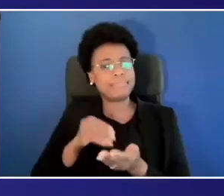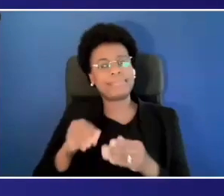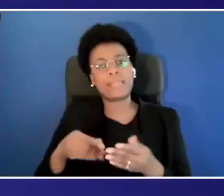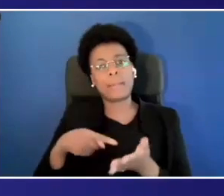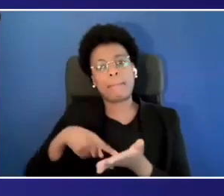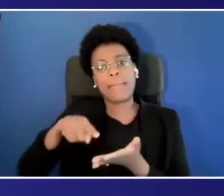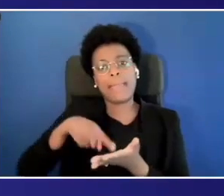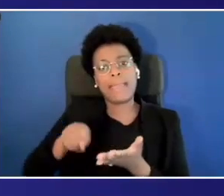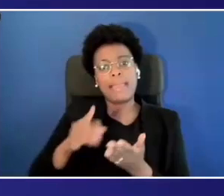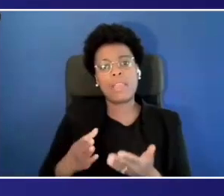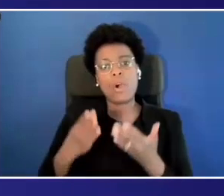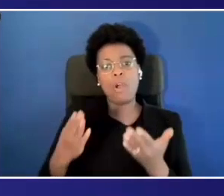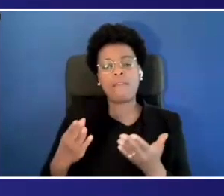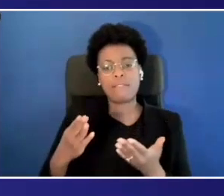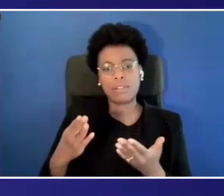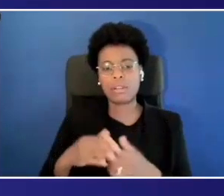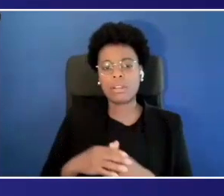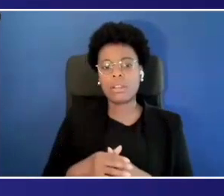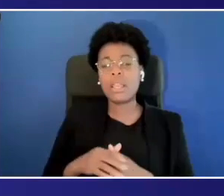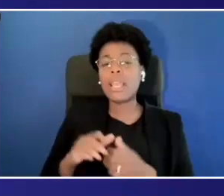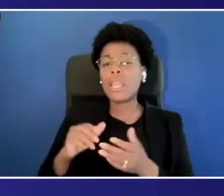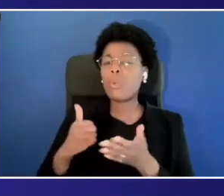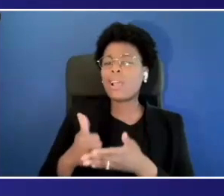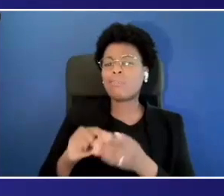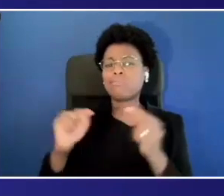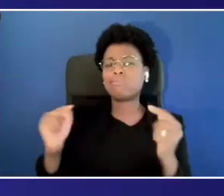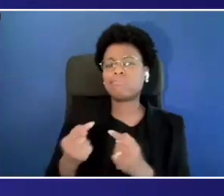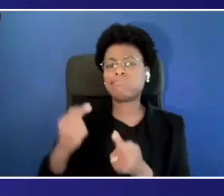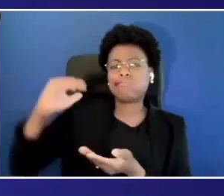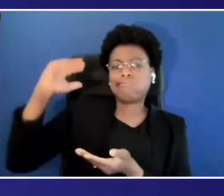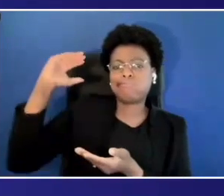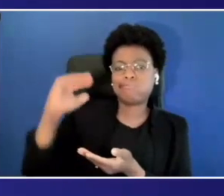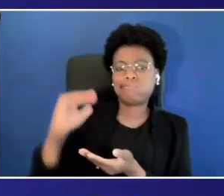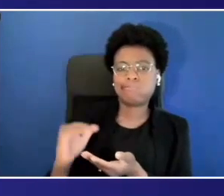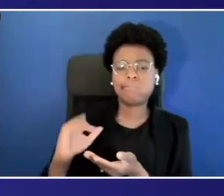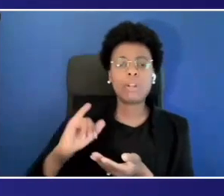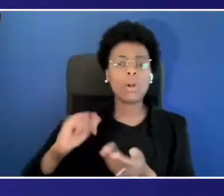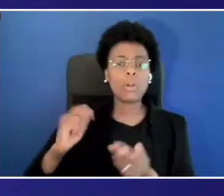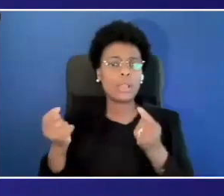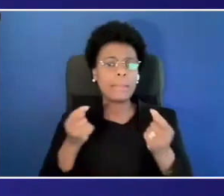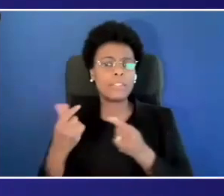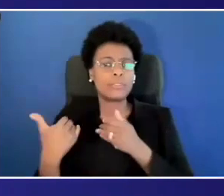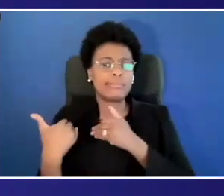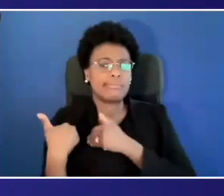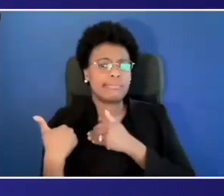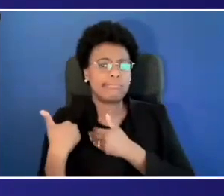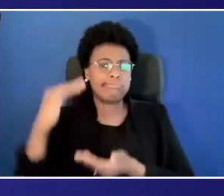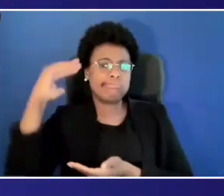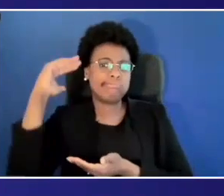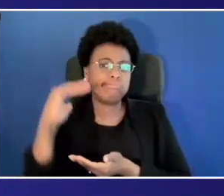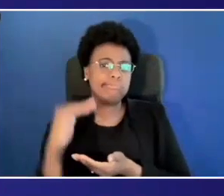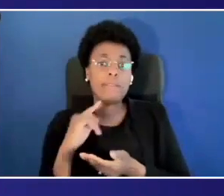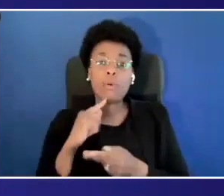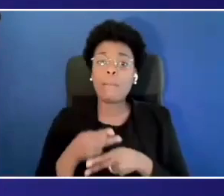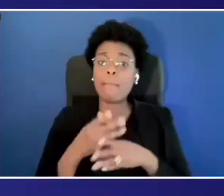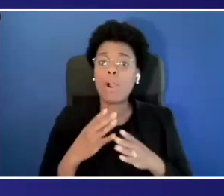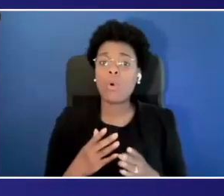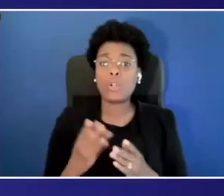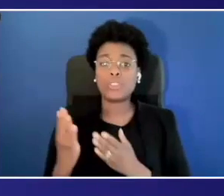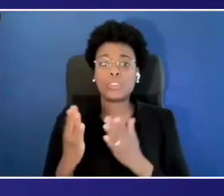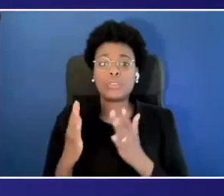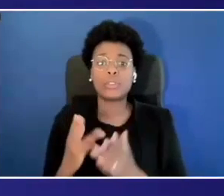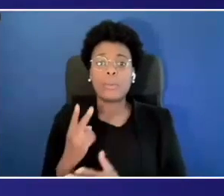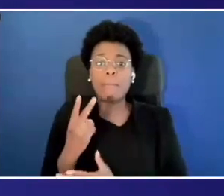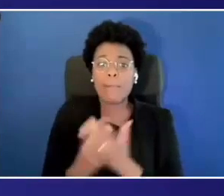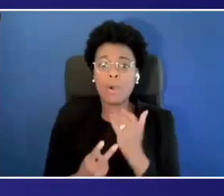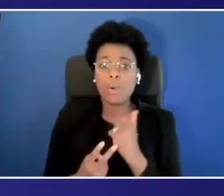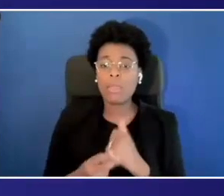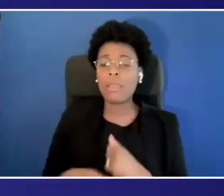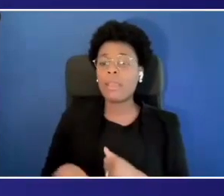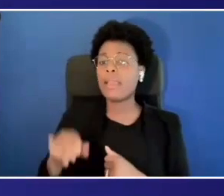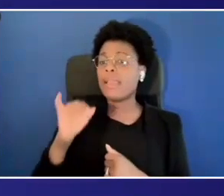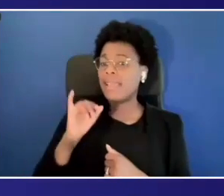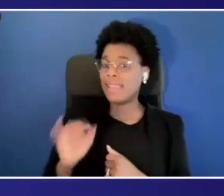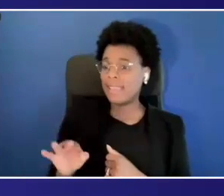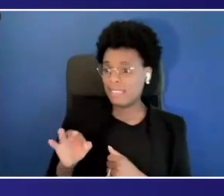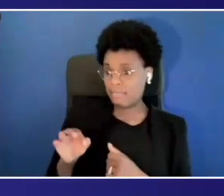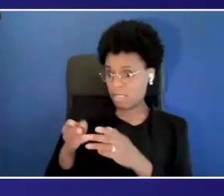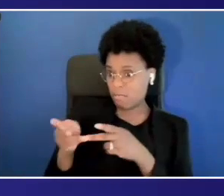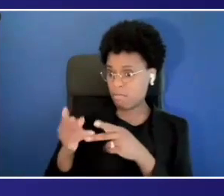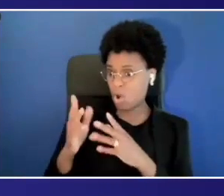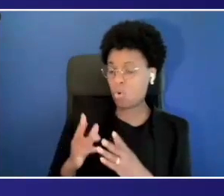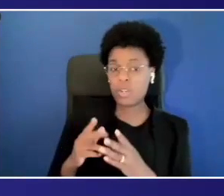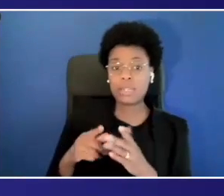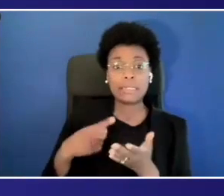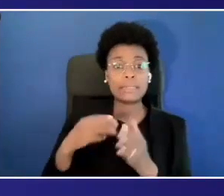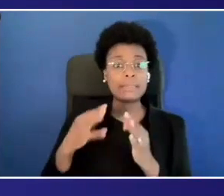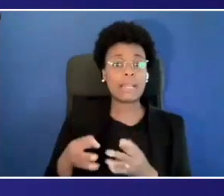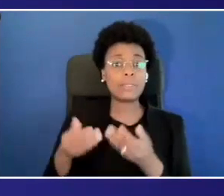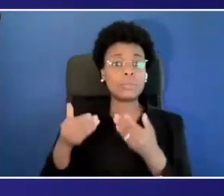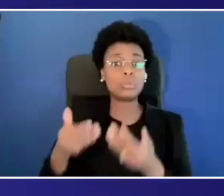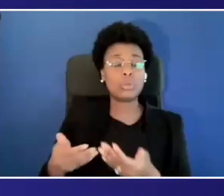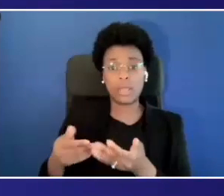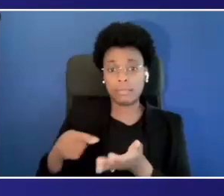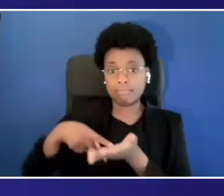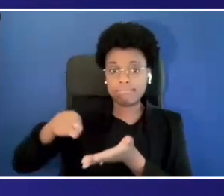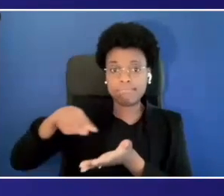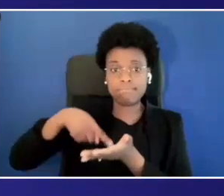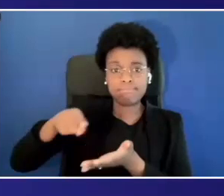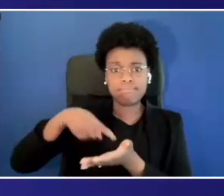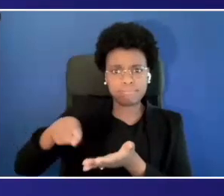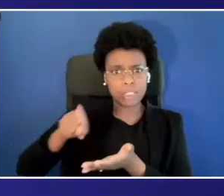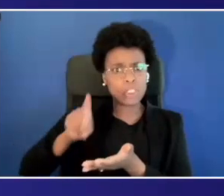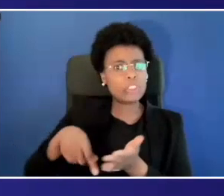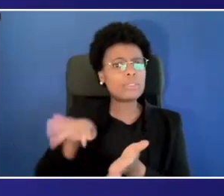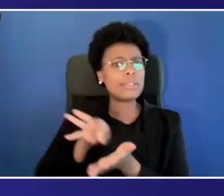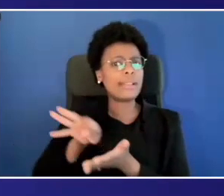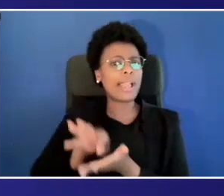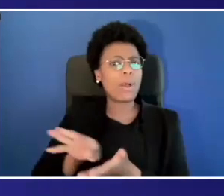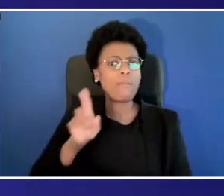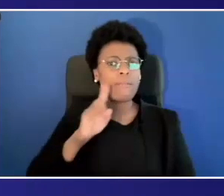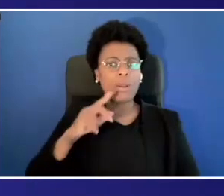Change would stop the harm to borrowers and reduce the administrative burden for both borrowers and services. In addition, if the borrowers choose to make their regular payments during these administrative forbearances, it should be treated as a buyback already fulfilled and the money should be counted towards both PSLF and IDR forgiveness.